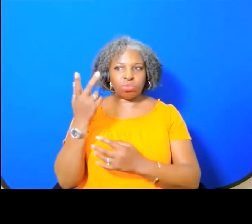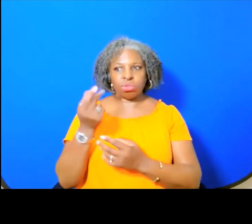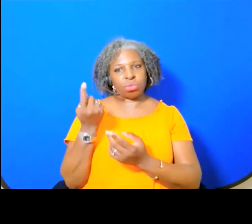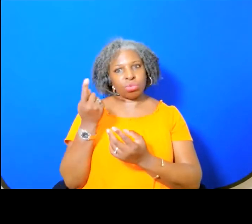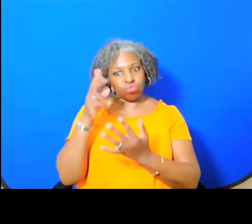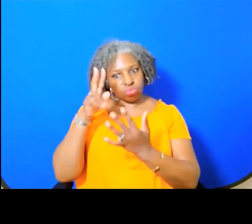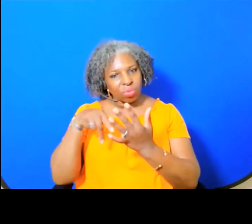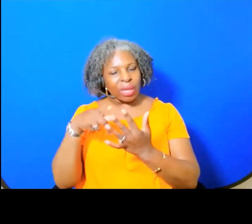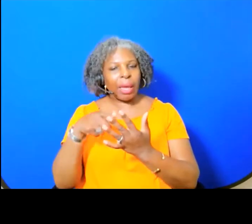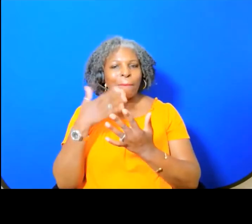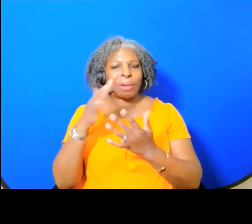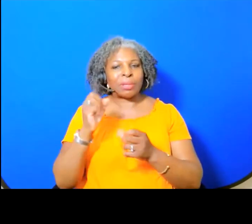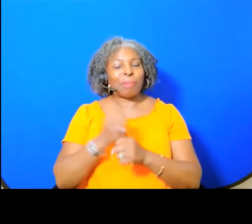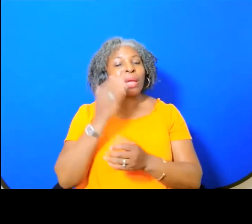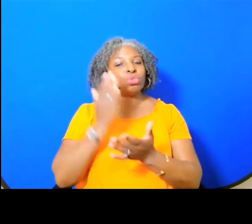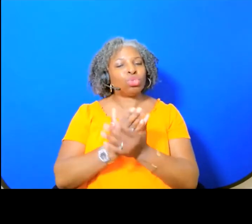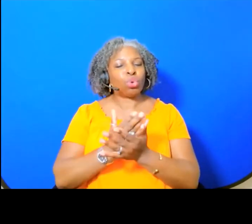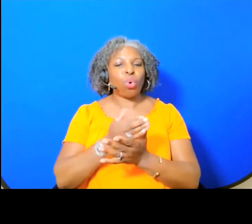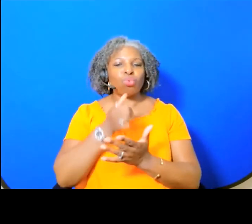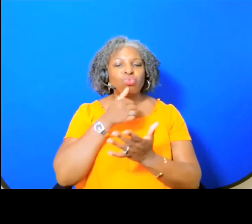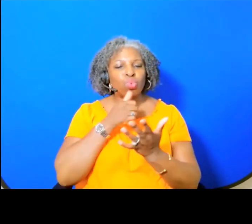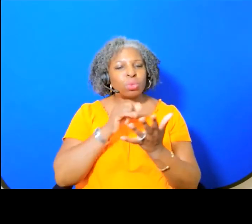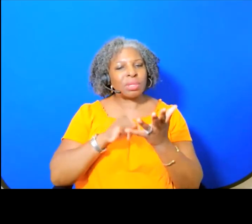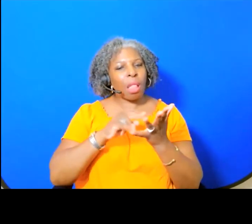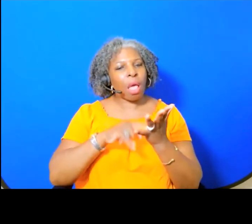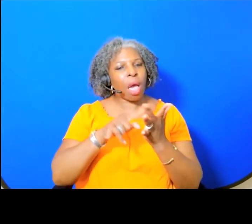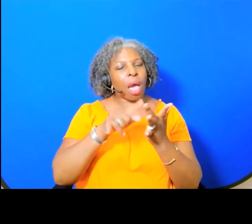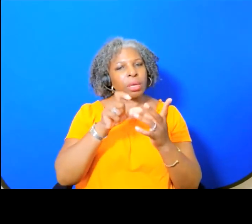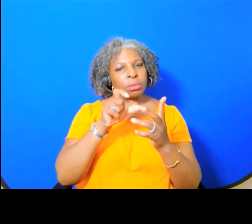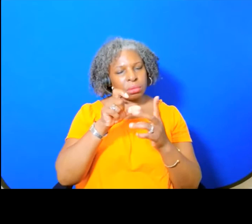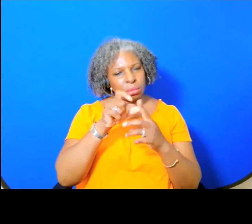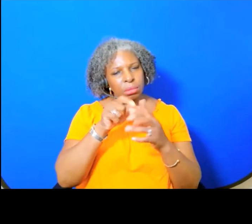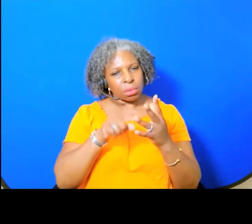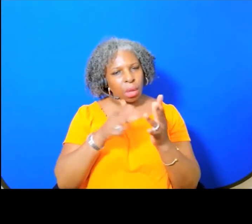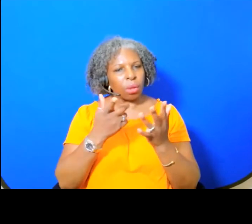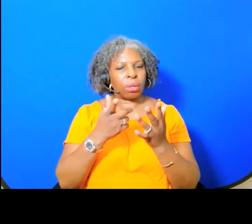in the Slido Q&A. We have a British Sign Language